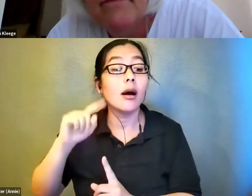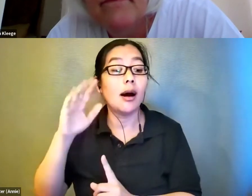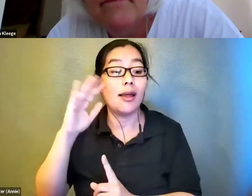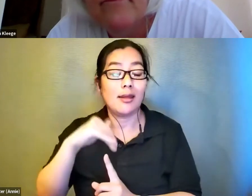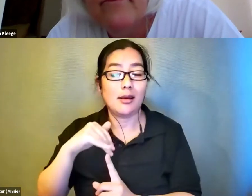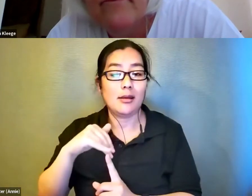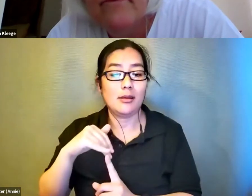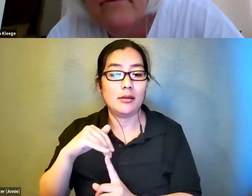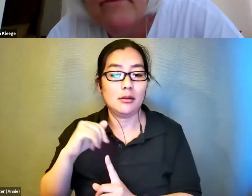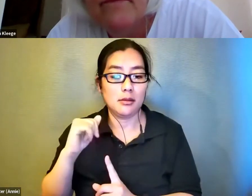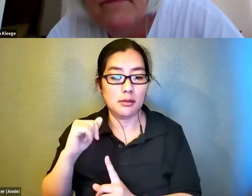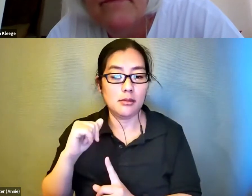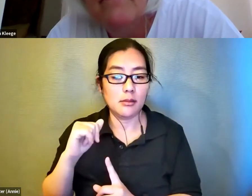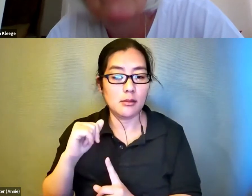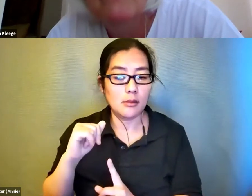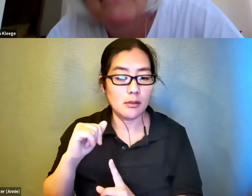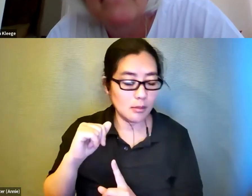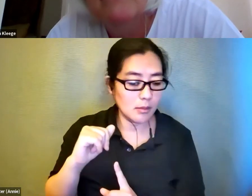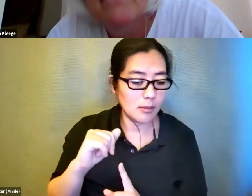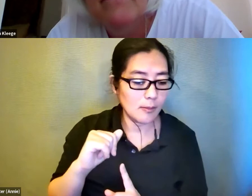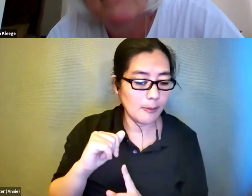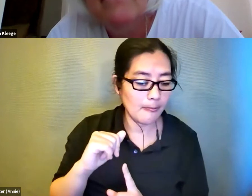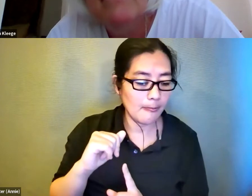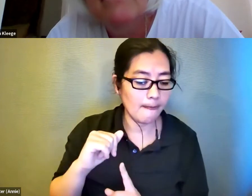have a lot of similarities. I say debated because this is called